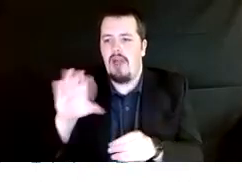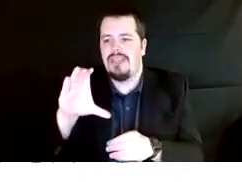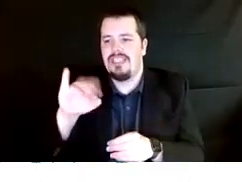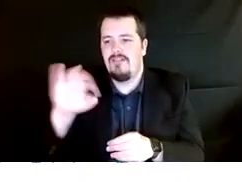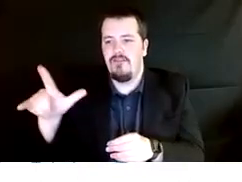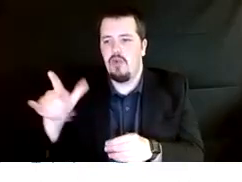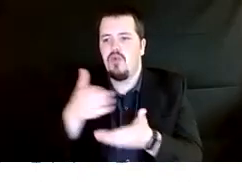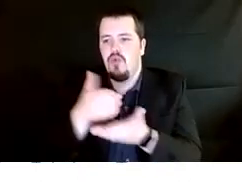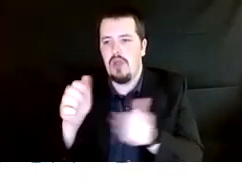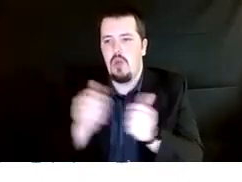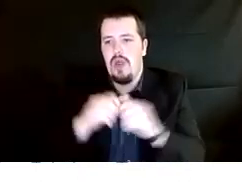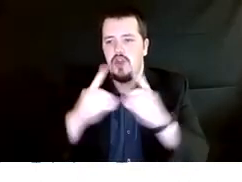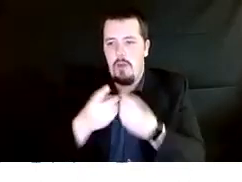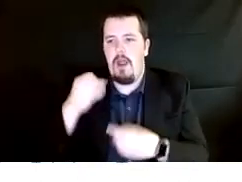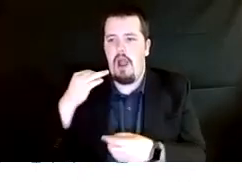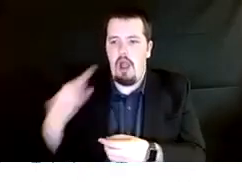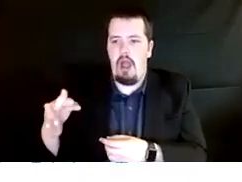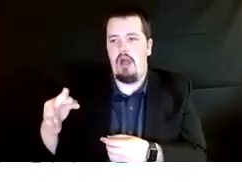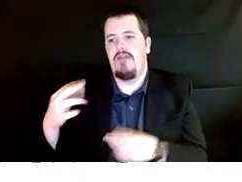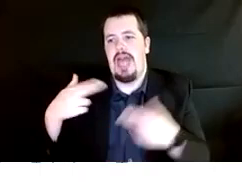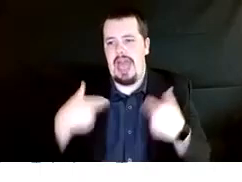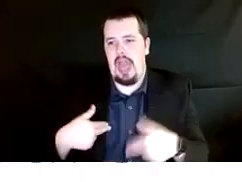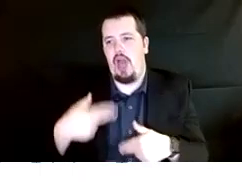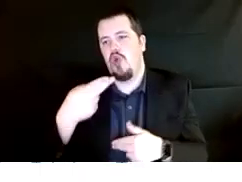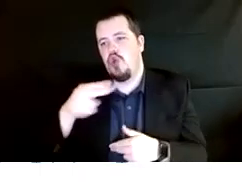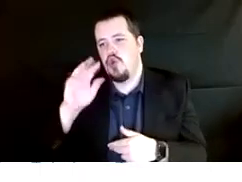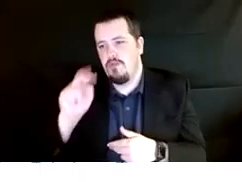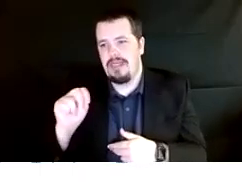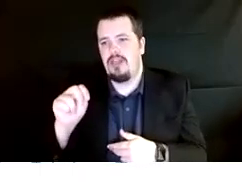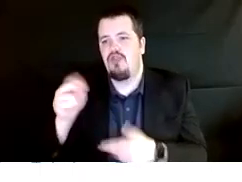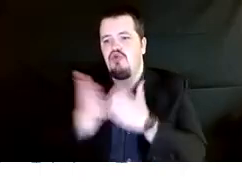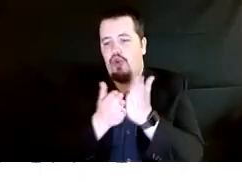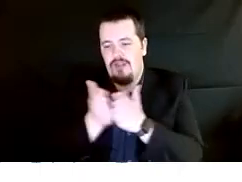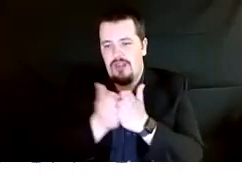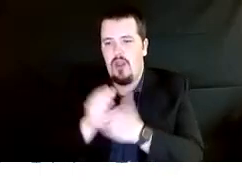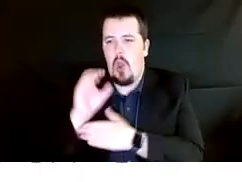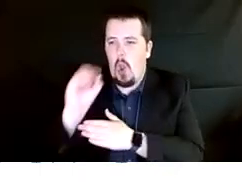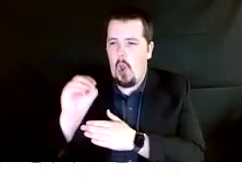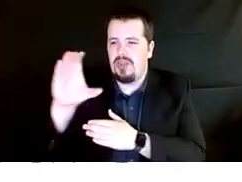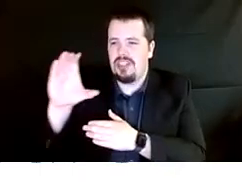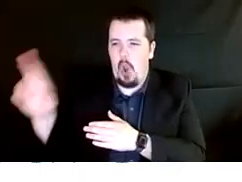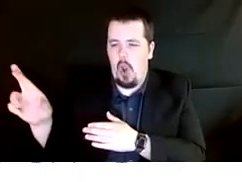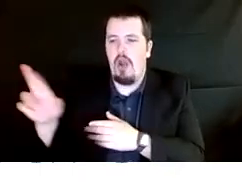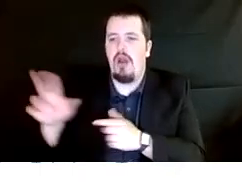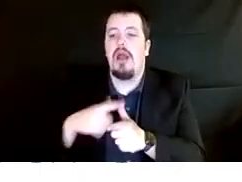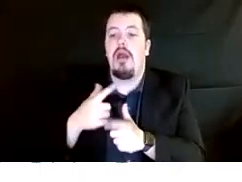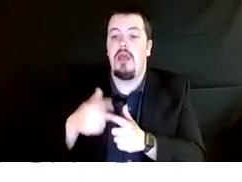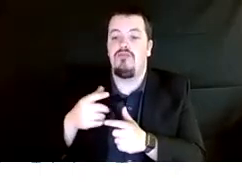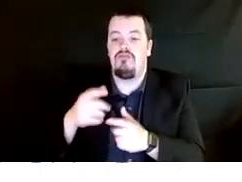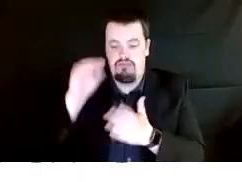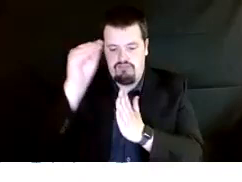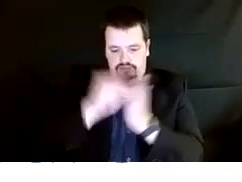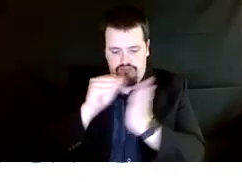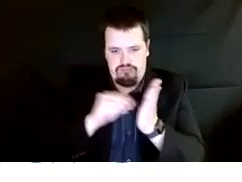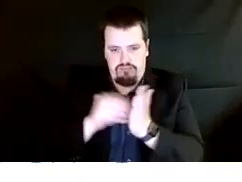Services ..OCR.. I'll refer to it as OCR from here forward and we drafted a complaint um a couple of